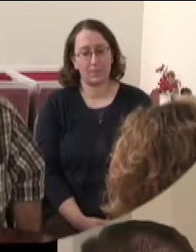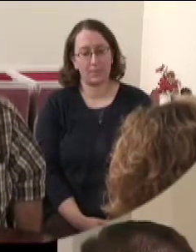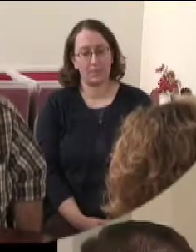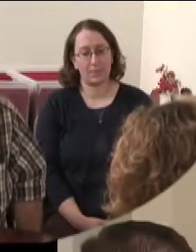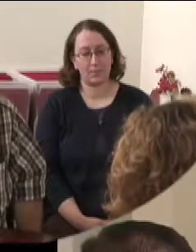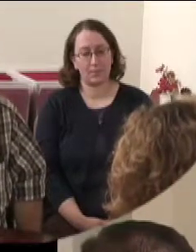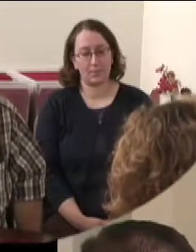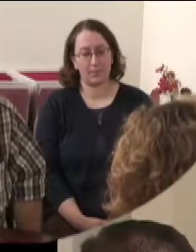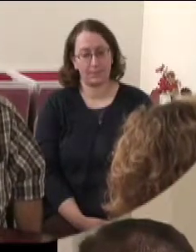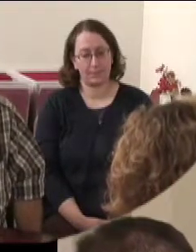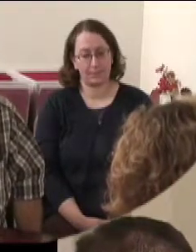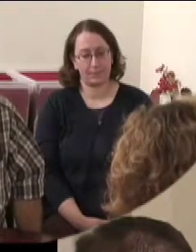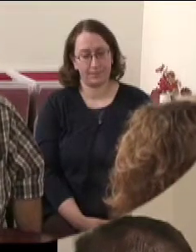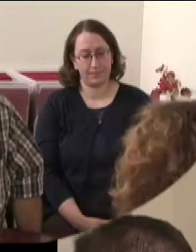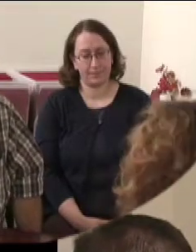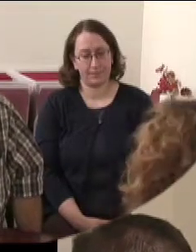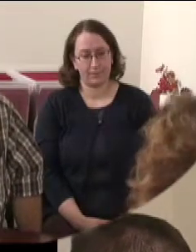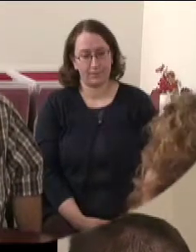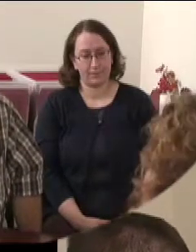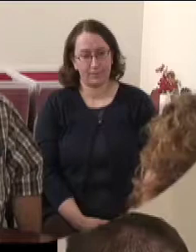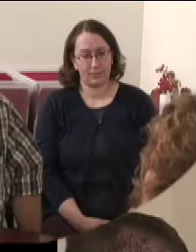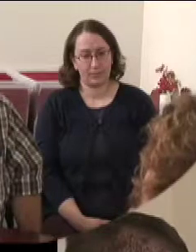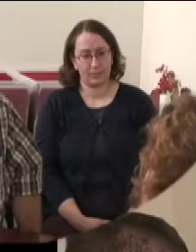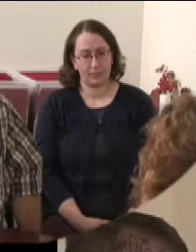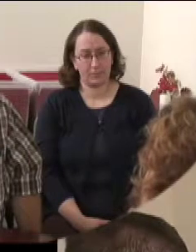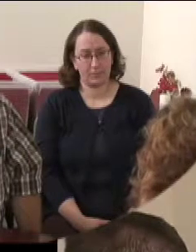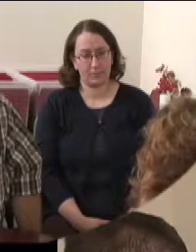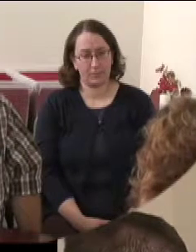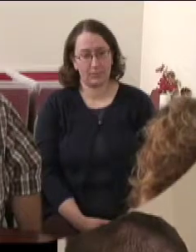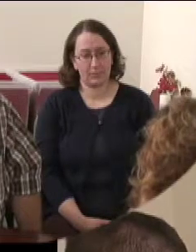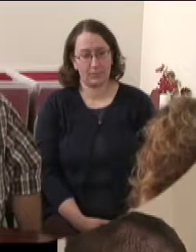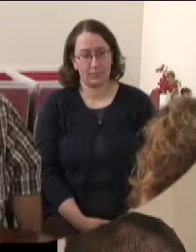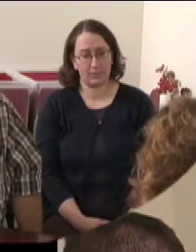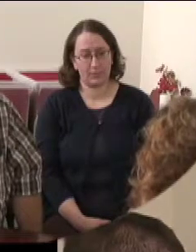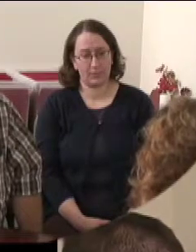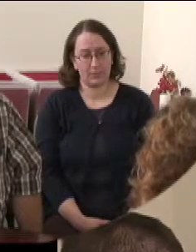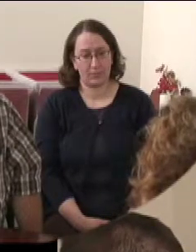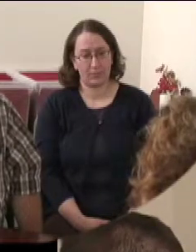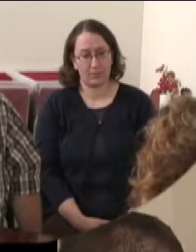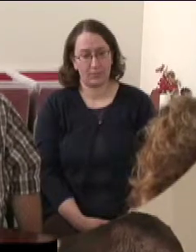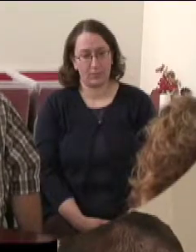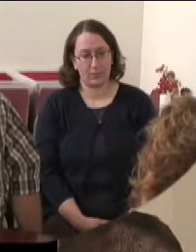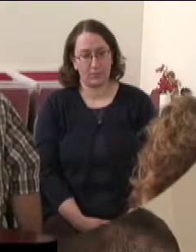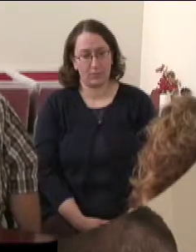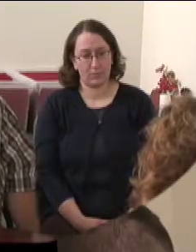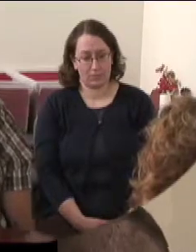hopefully from, so you're requesting approval for assistance from October on